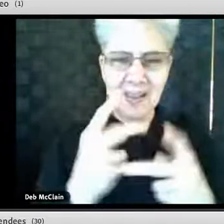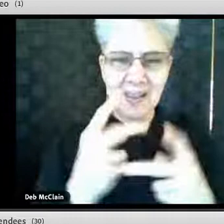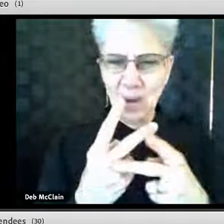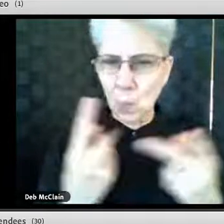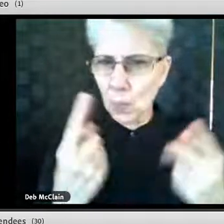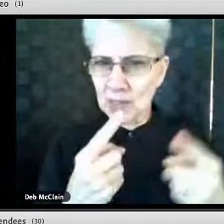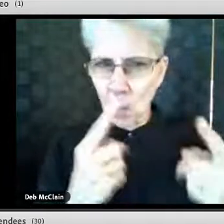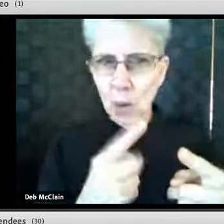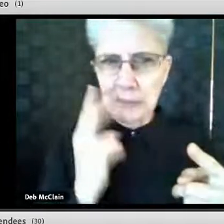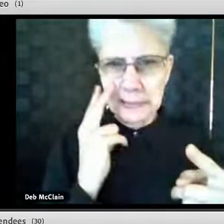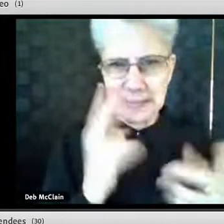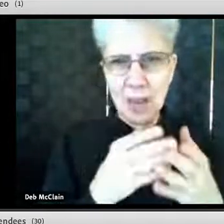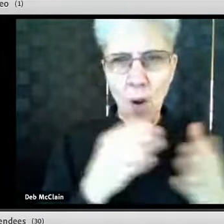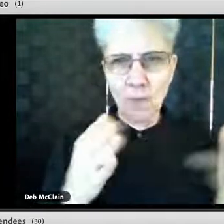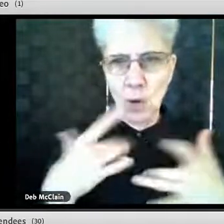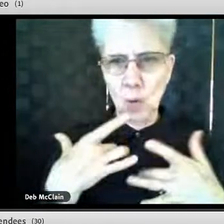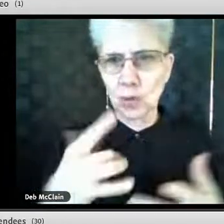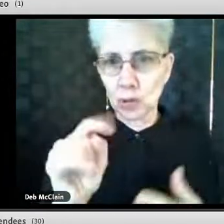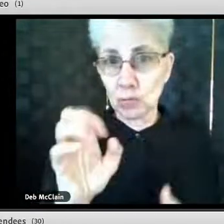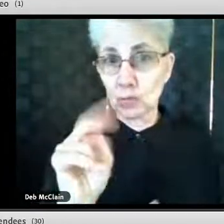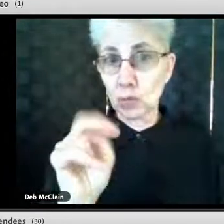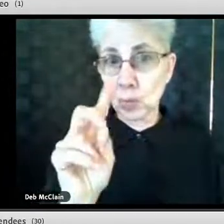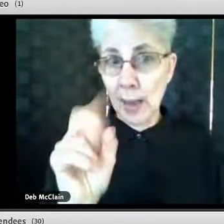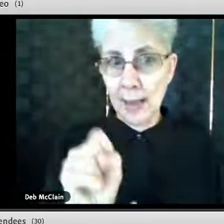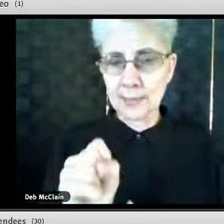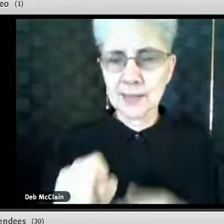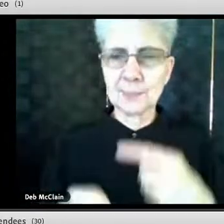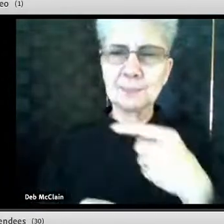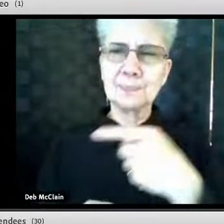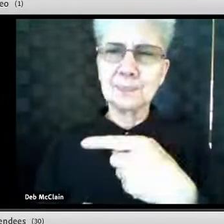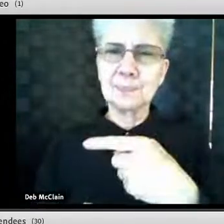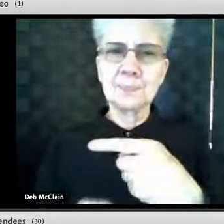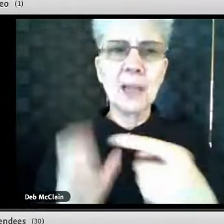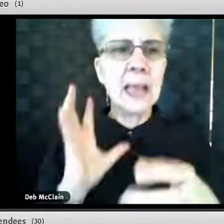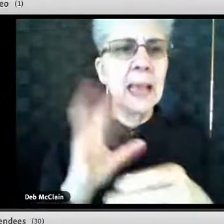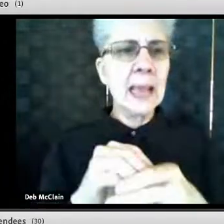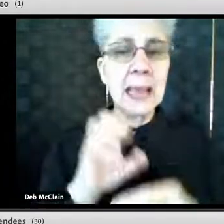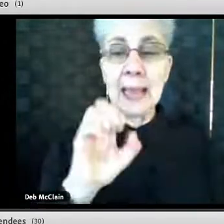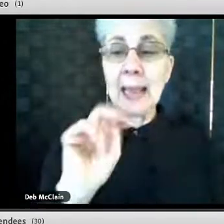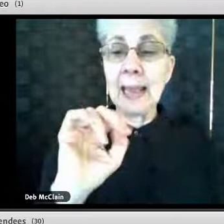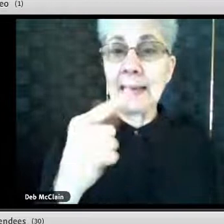and break it down further to see overall trends. And engagement,